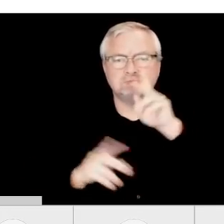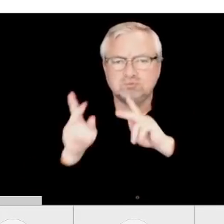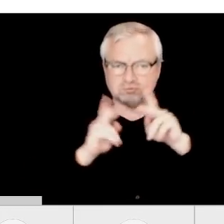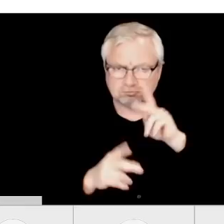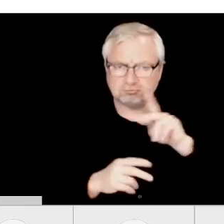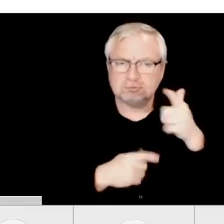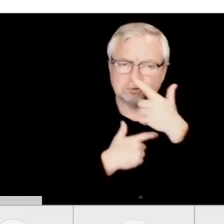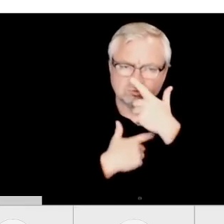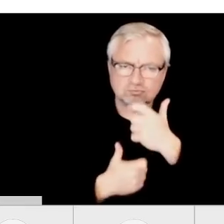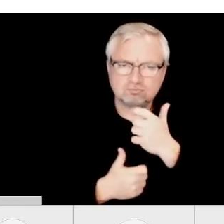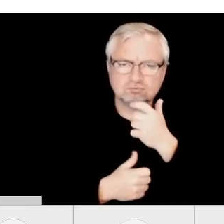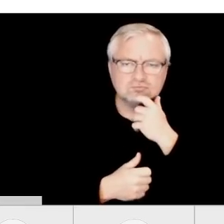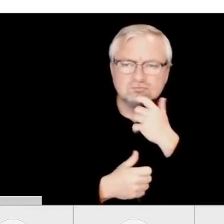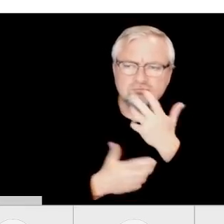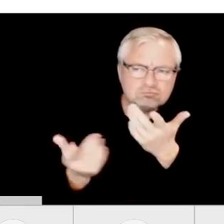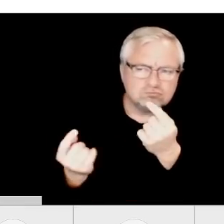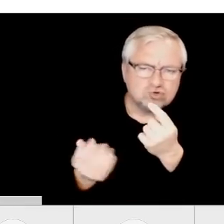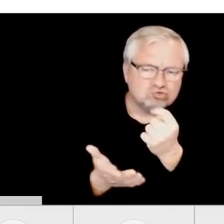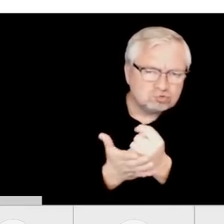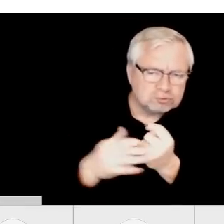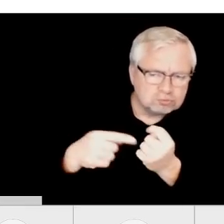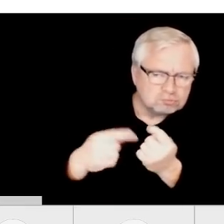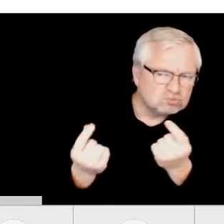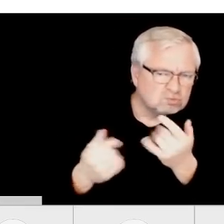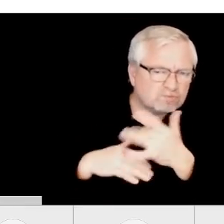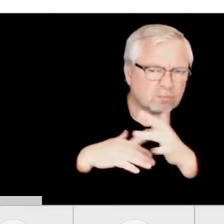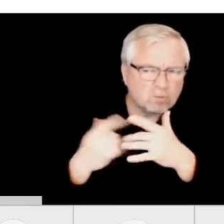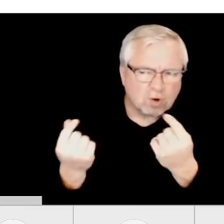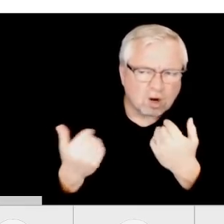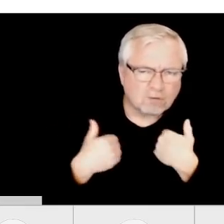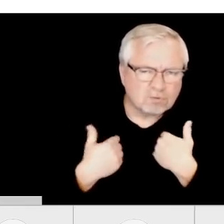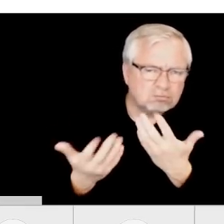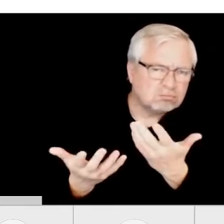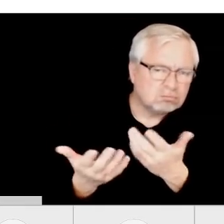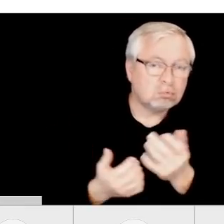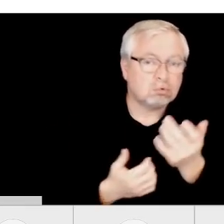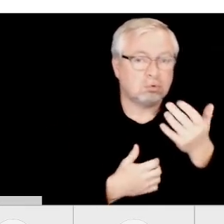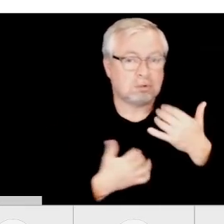available, whether it's a bio drug or other treatments.